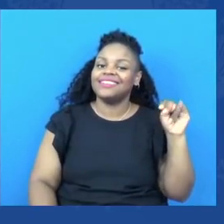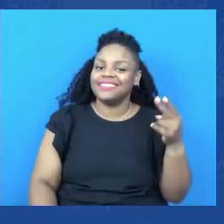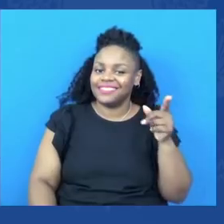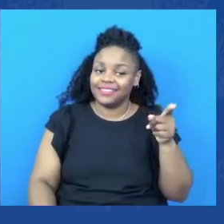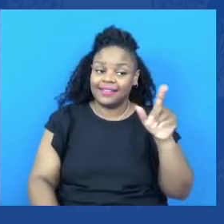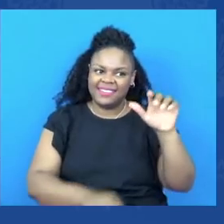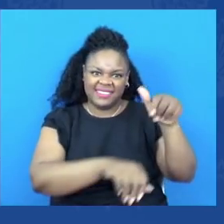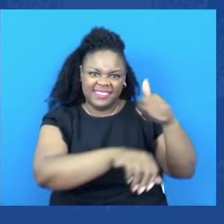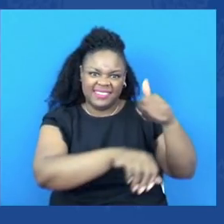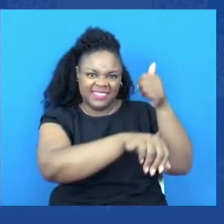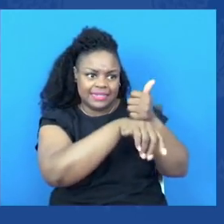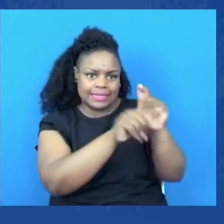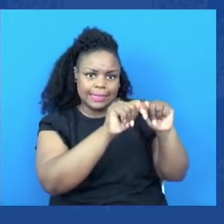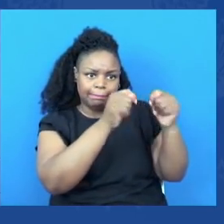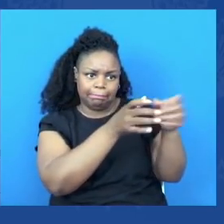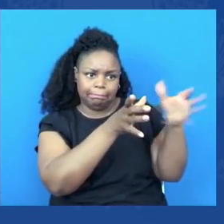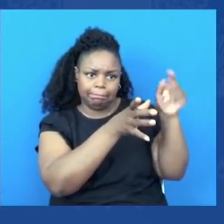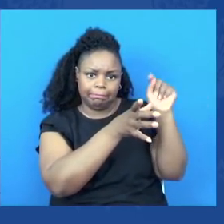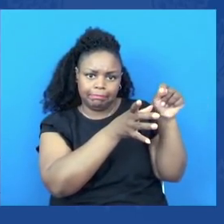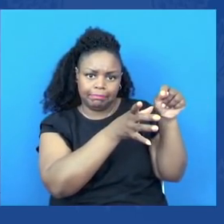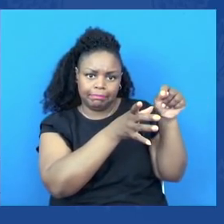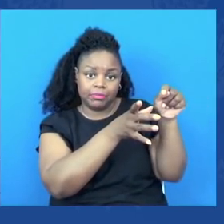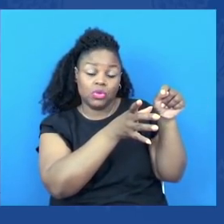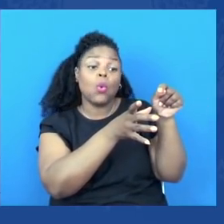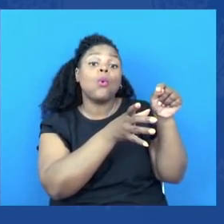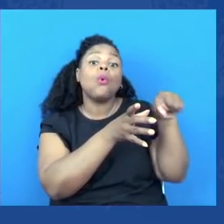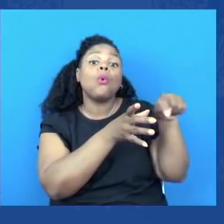to help speed cutting-edge research